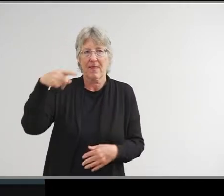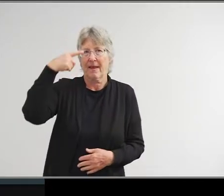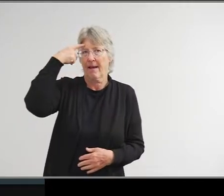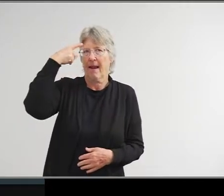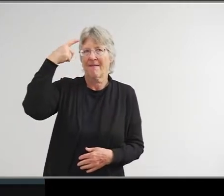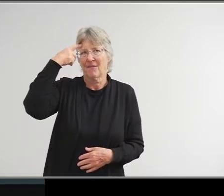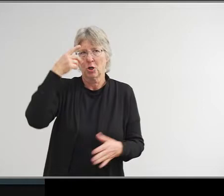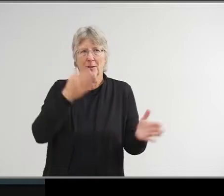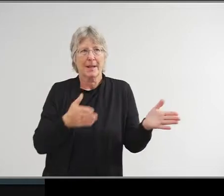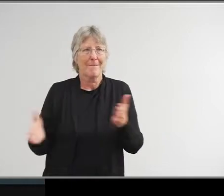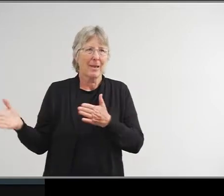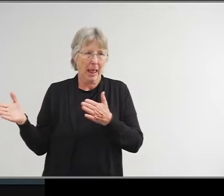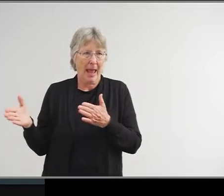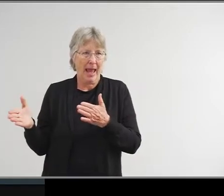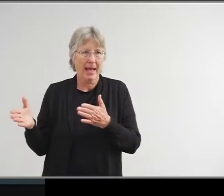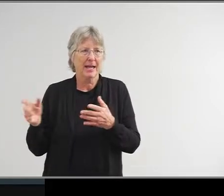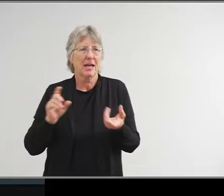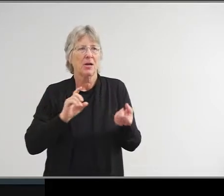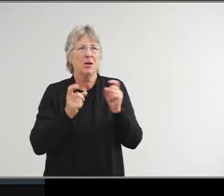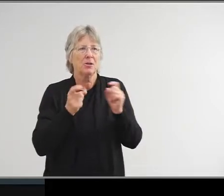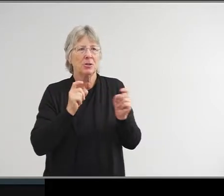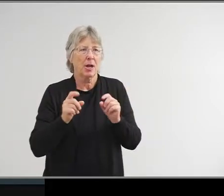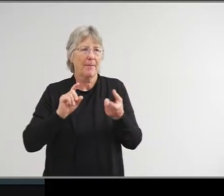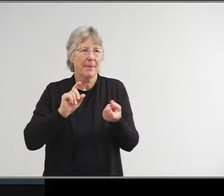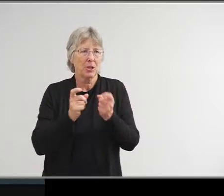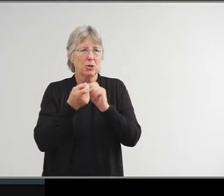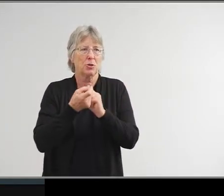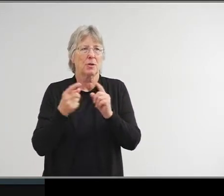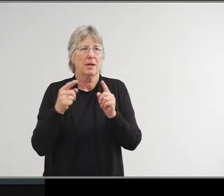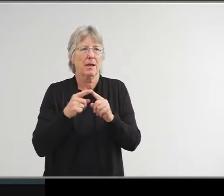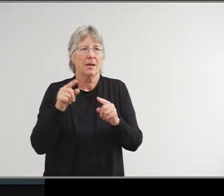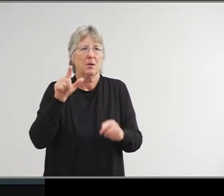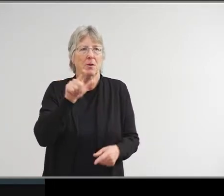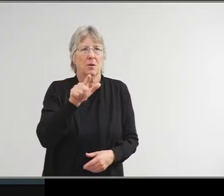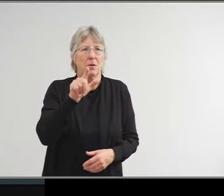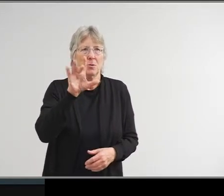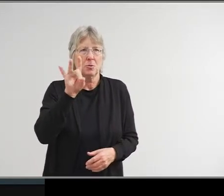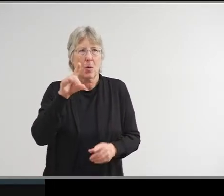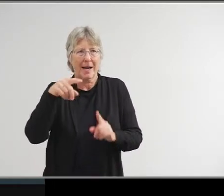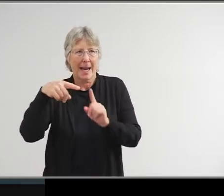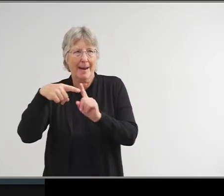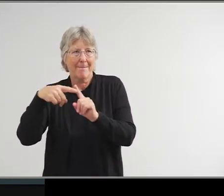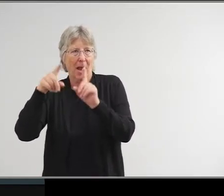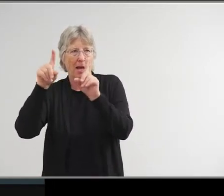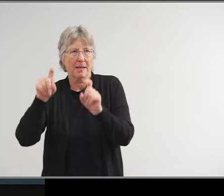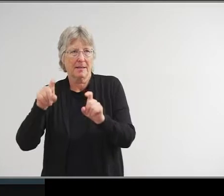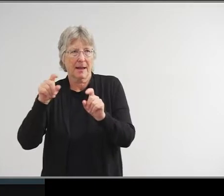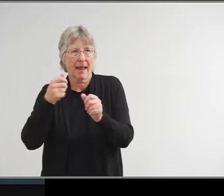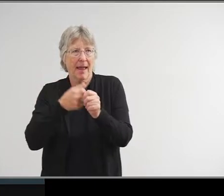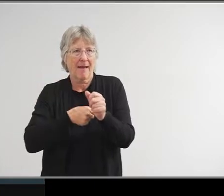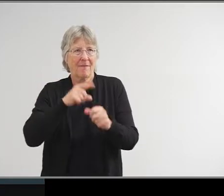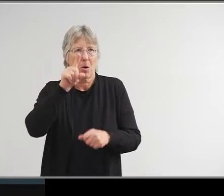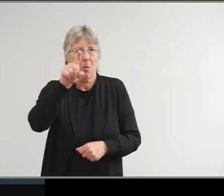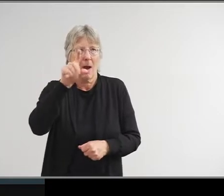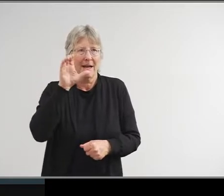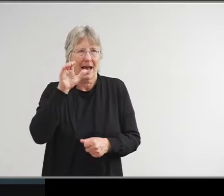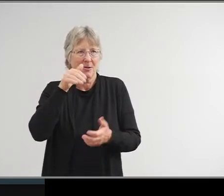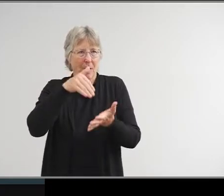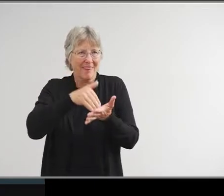The adjusted COVID case rate has been moved to a 28 positive tests per 100,000 for in-person instruction